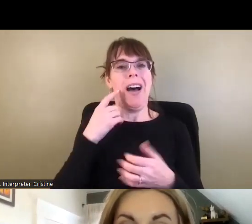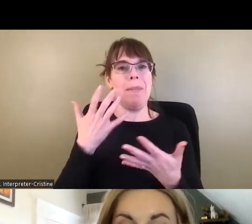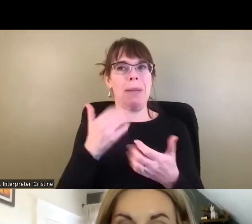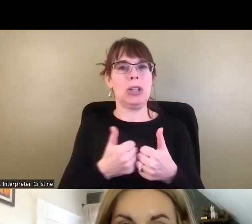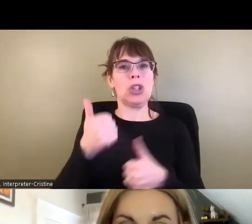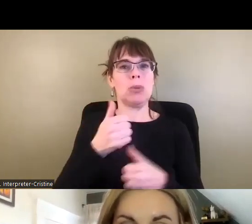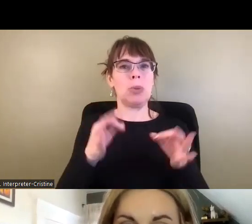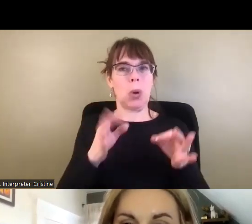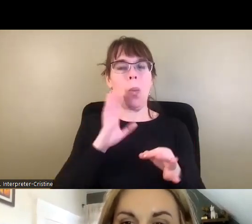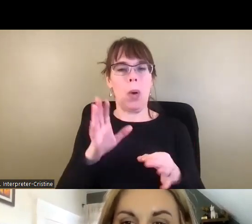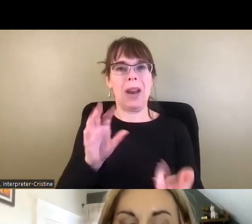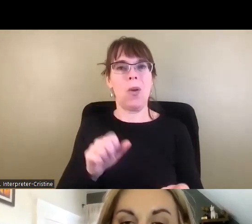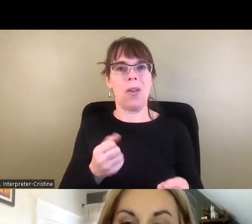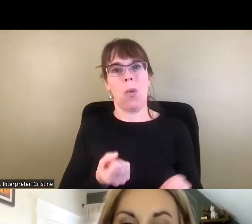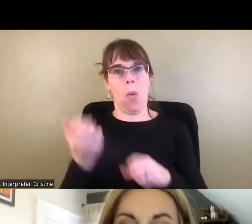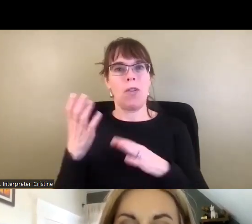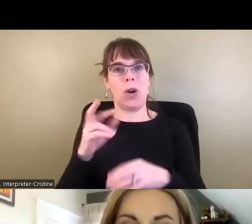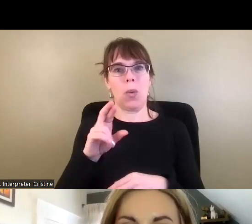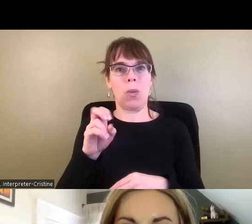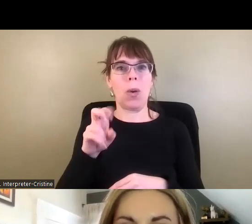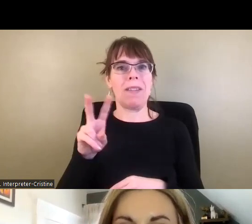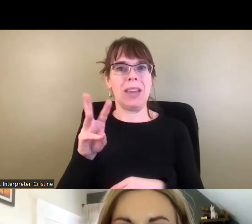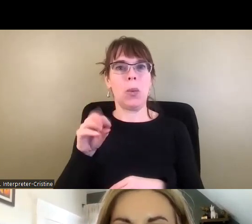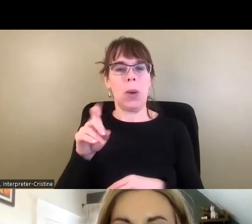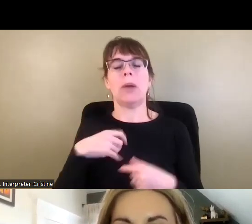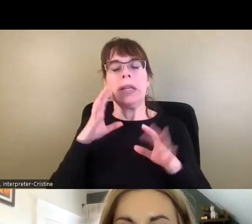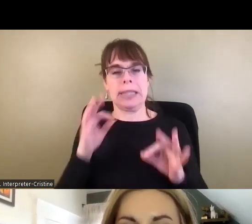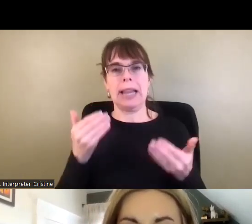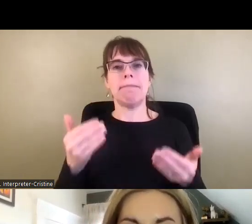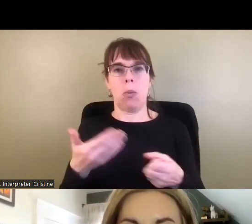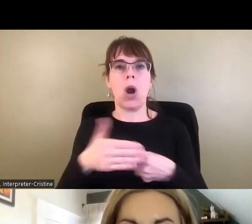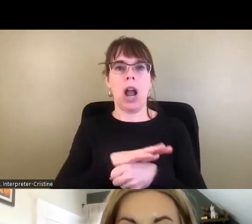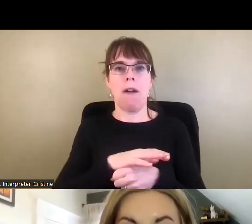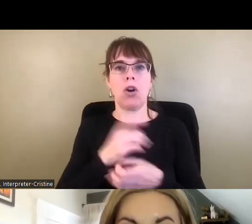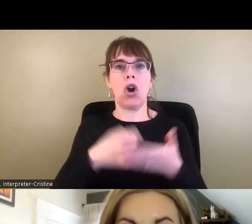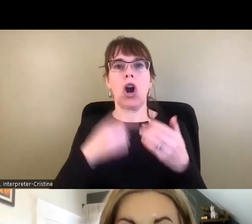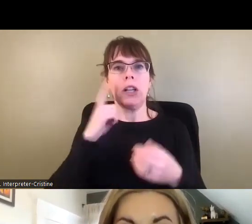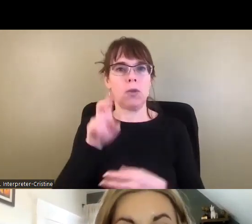that would overturn Roe V. Wade. We did decide to cover travel as well. And you know I will say I